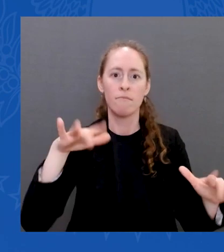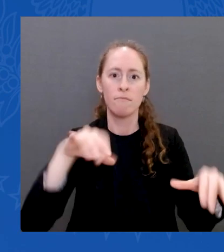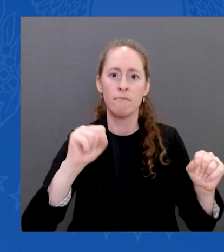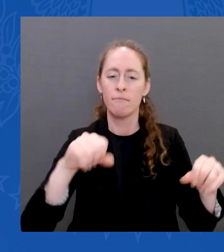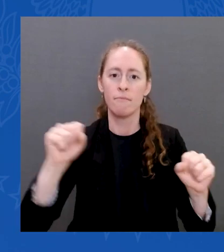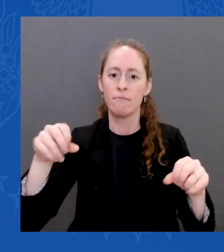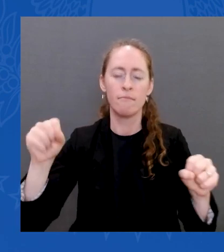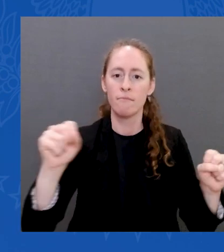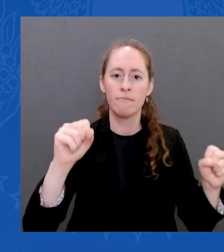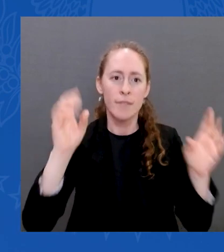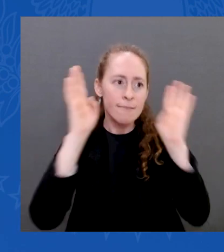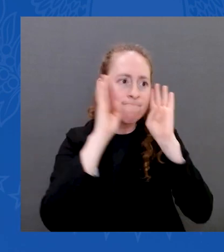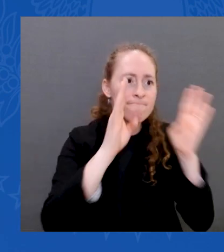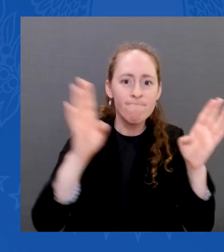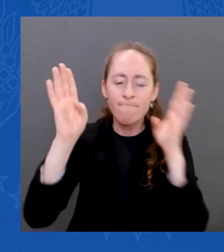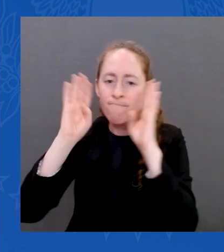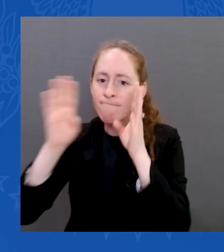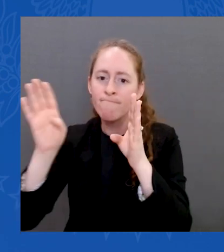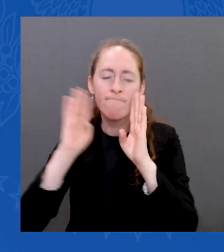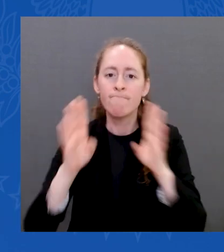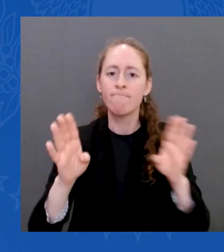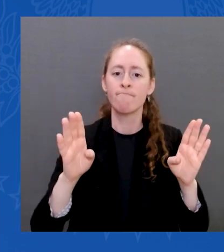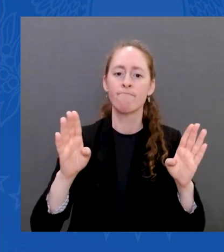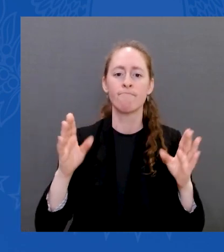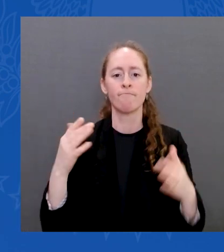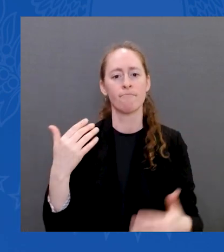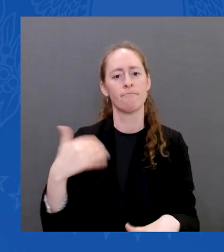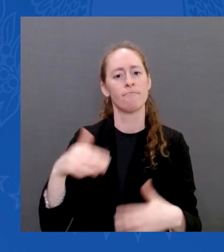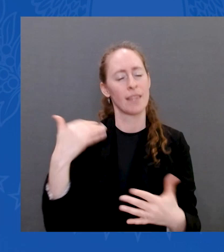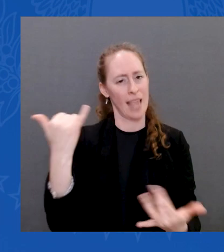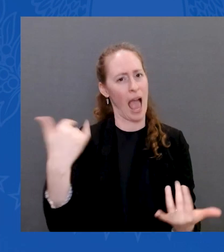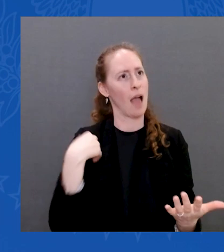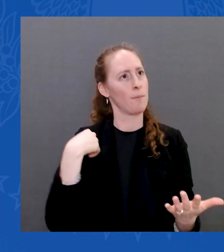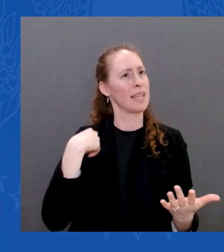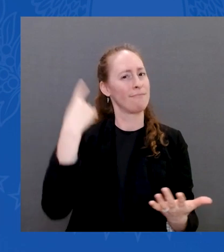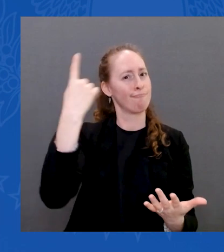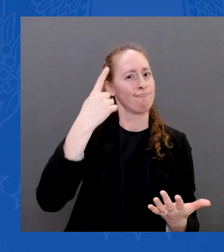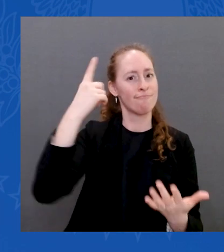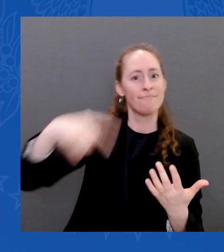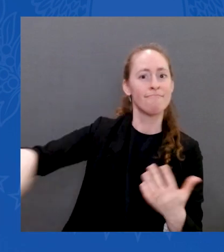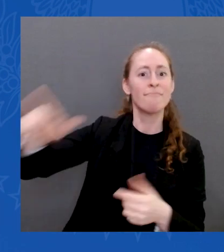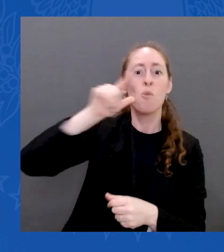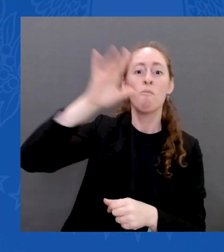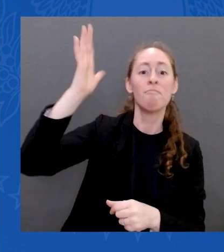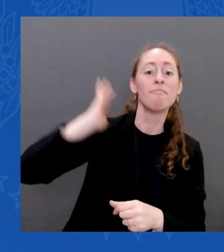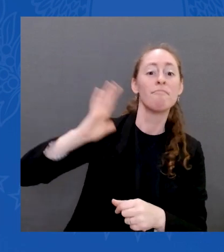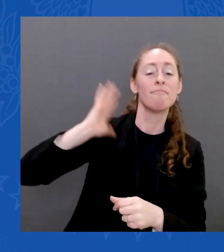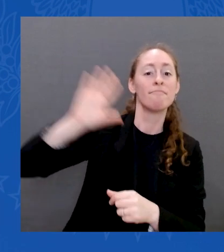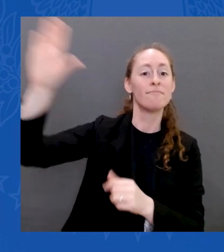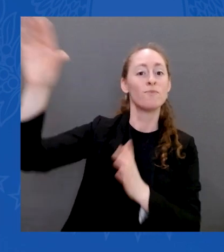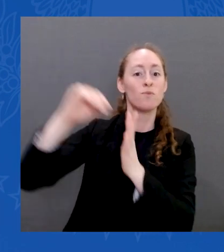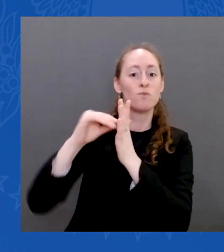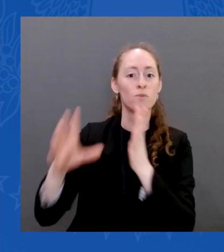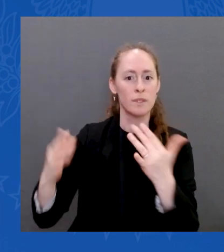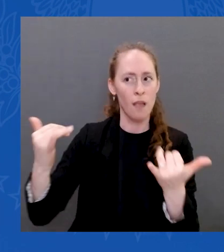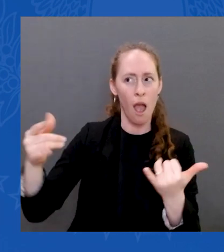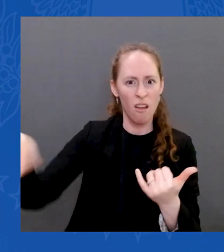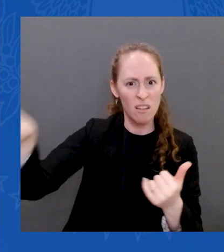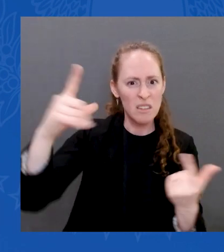and I wonder, like, what amazing things they grew up to do. Perhaps they are public servants